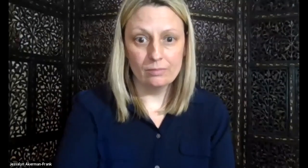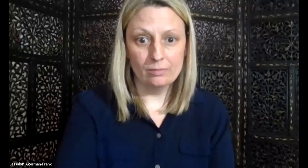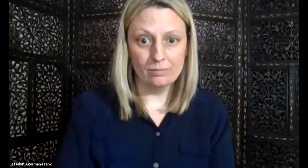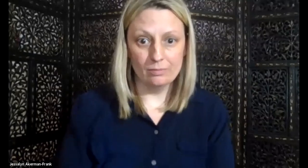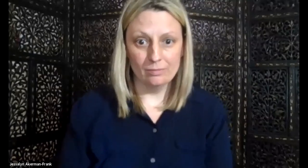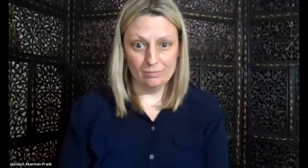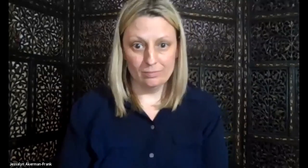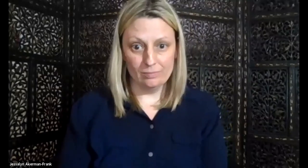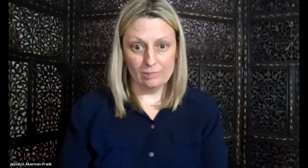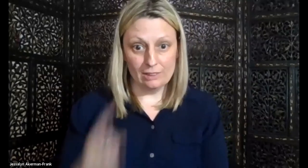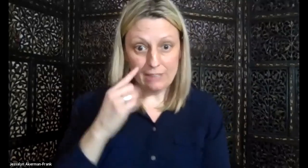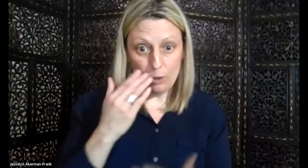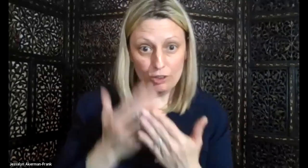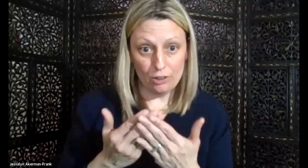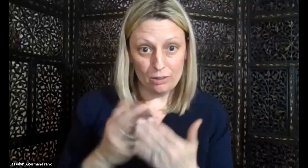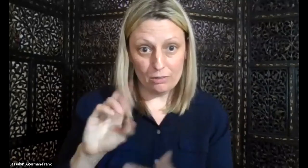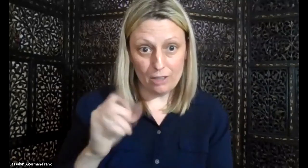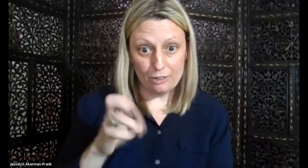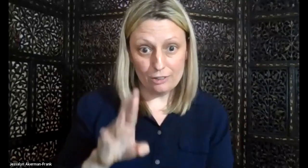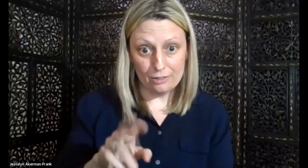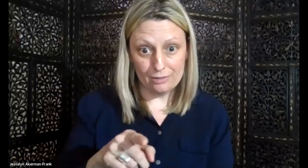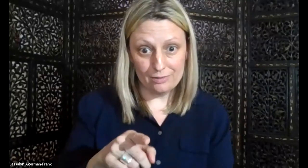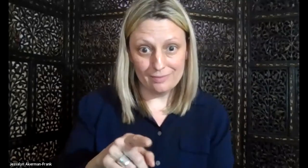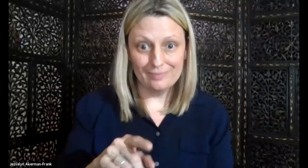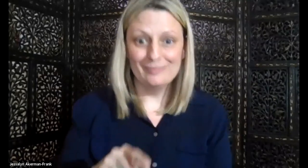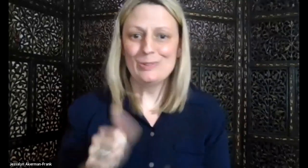and they can discuss one on one after the session. >> Roger: Good.